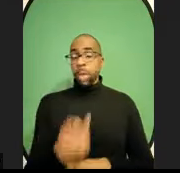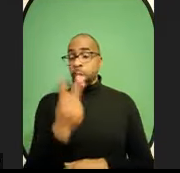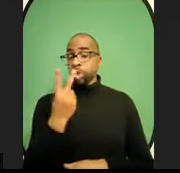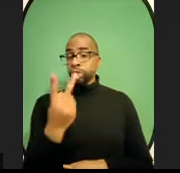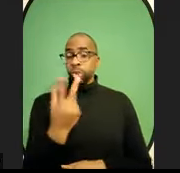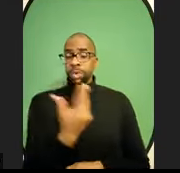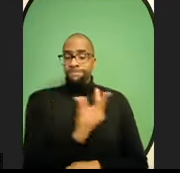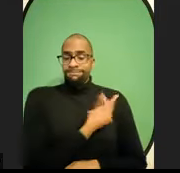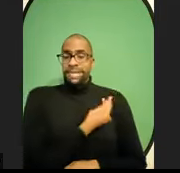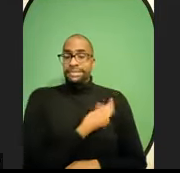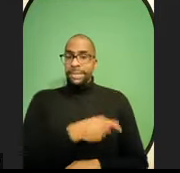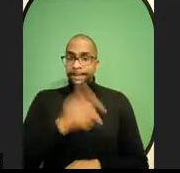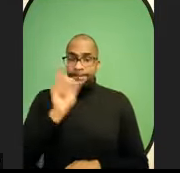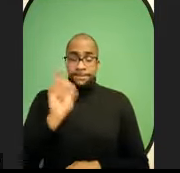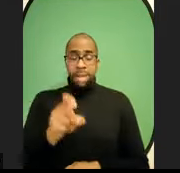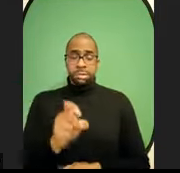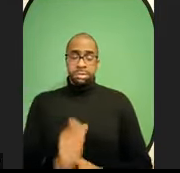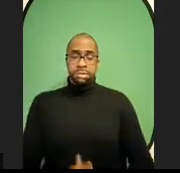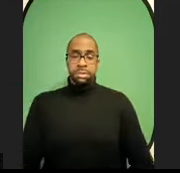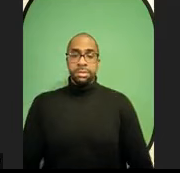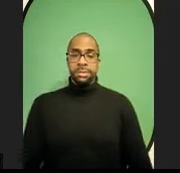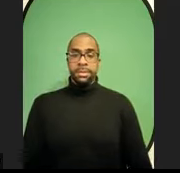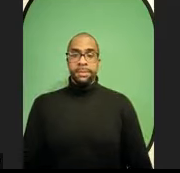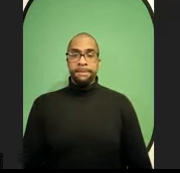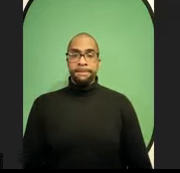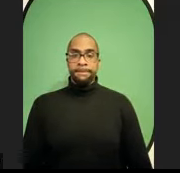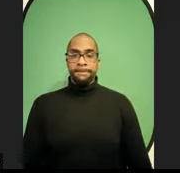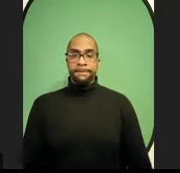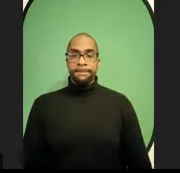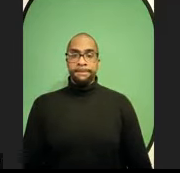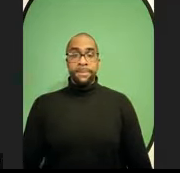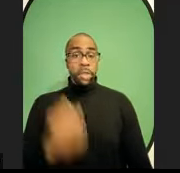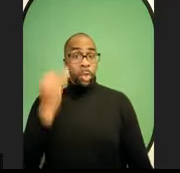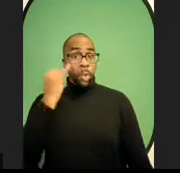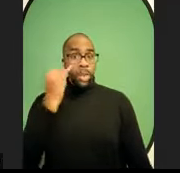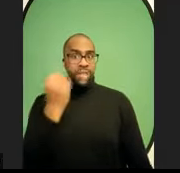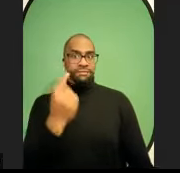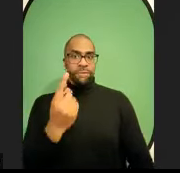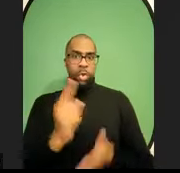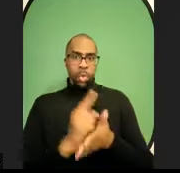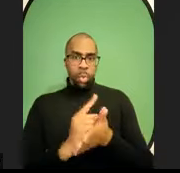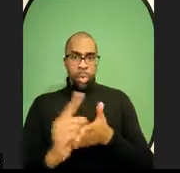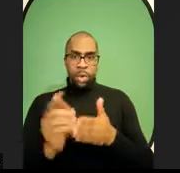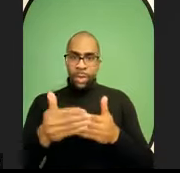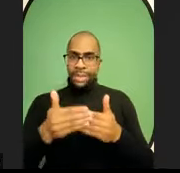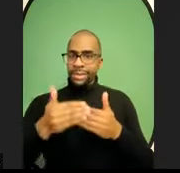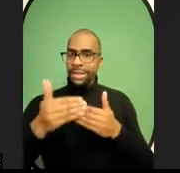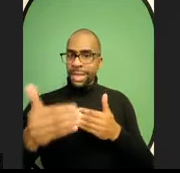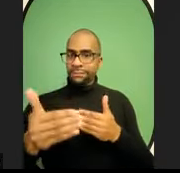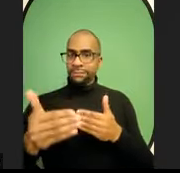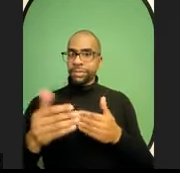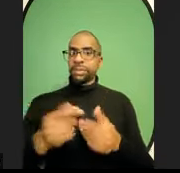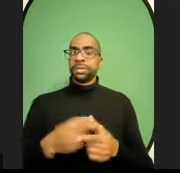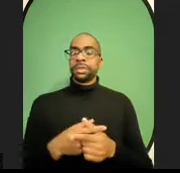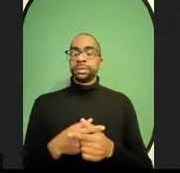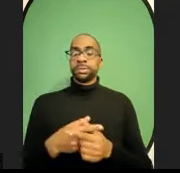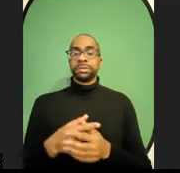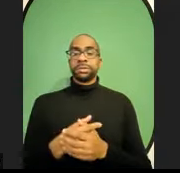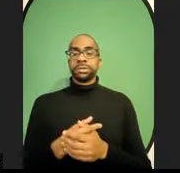robust immune systems than us. The requirement is still the same that it's two vaccines. that they need to risk that they need to receive it that they need to receive. If you're one week post vaccine, your If you're one week post vaccine,